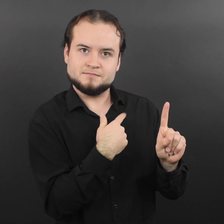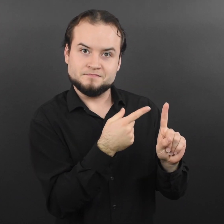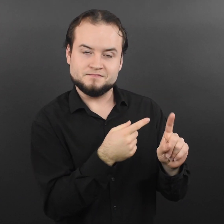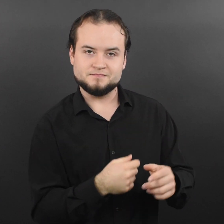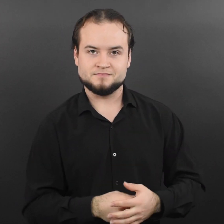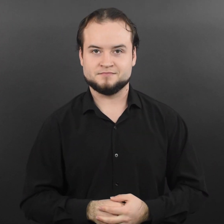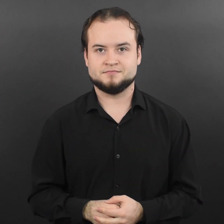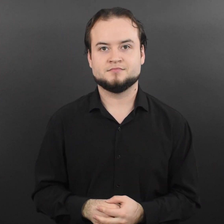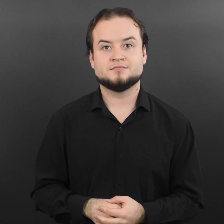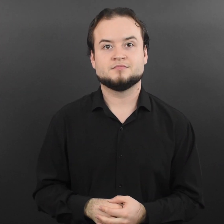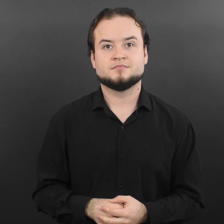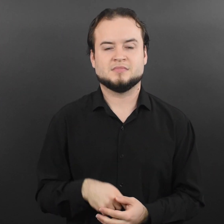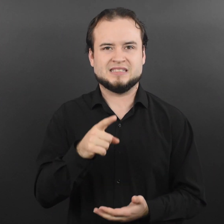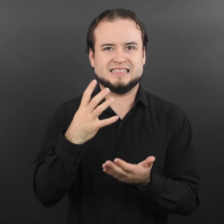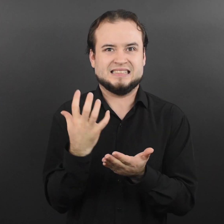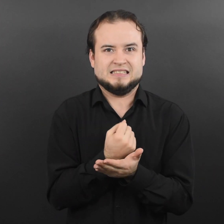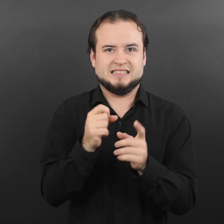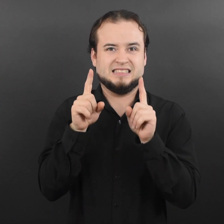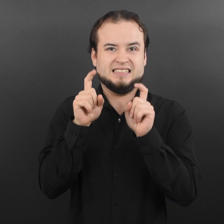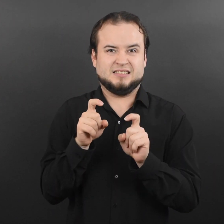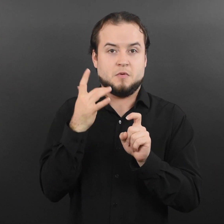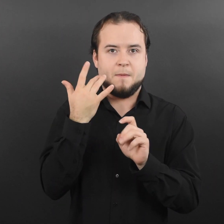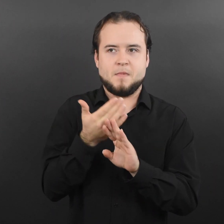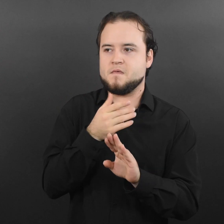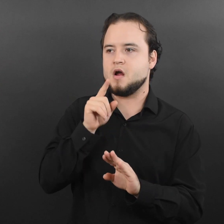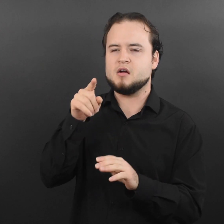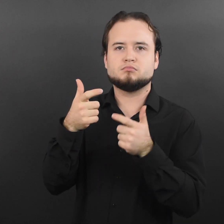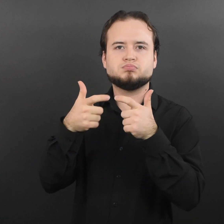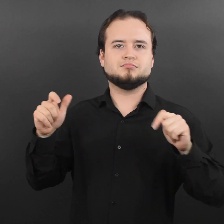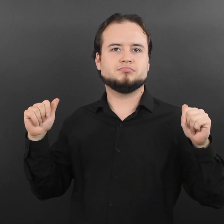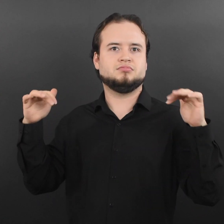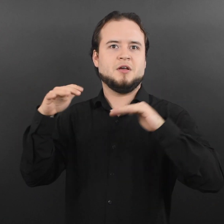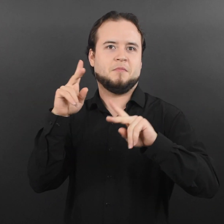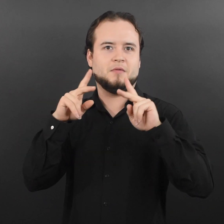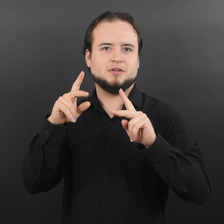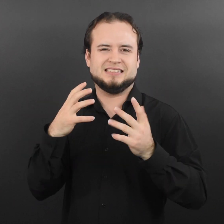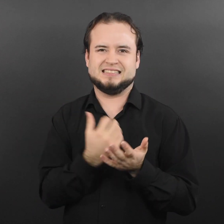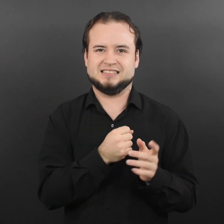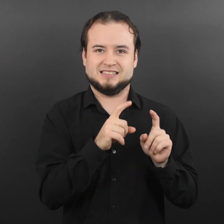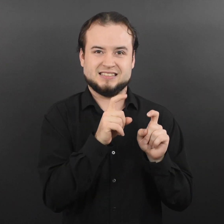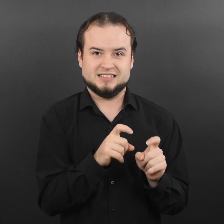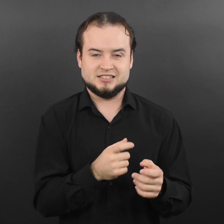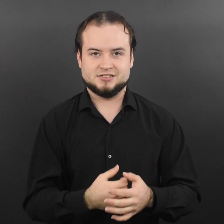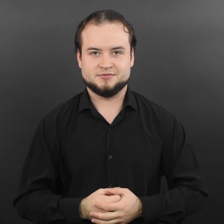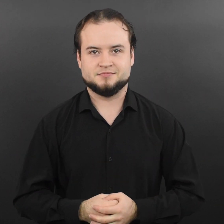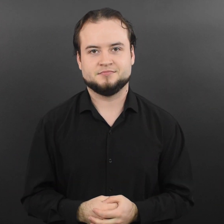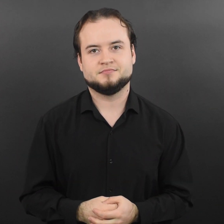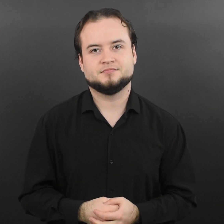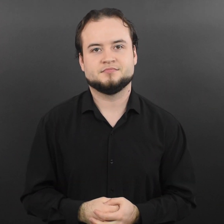If you are getting tested but do not have symptoms, please refer to the QuickVue instructions.